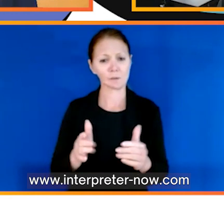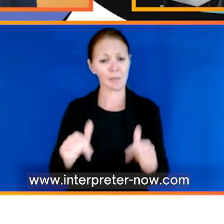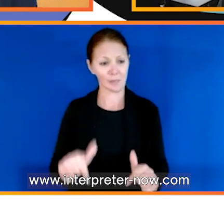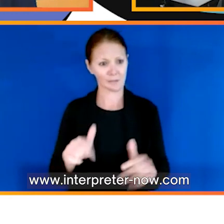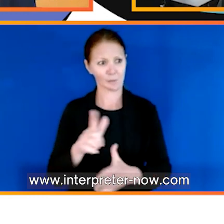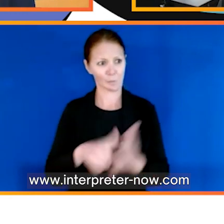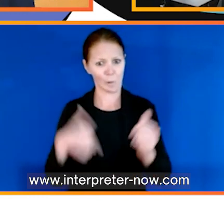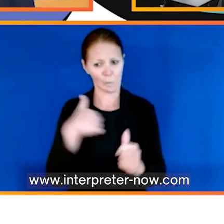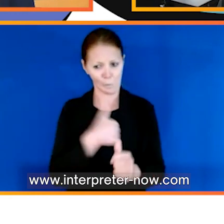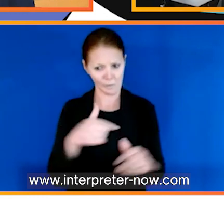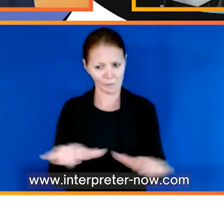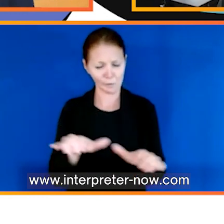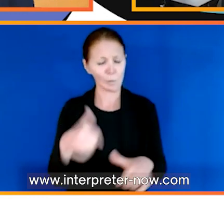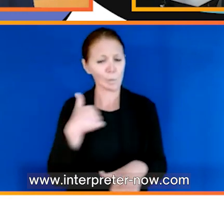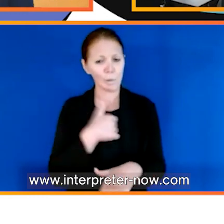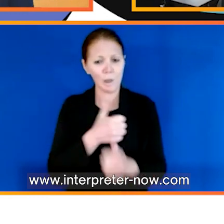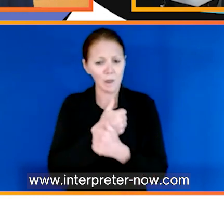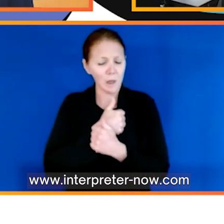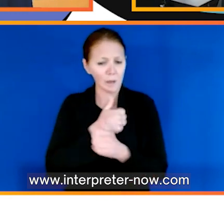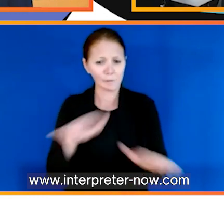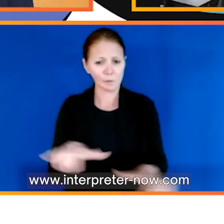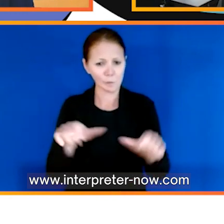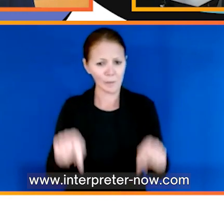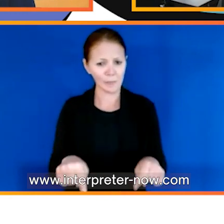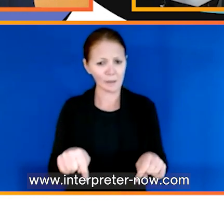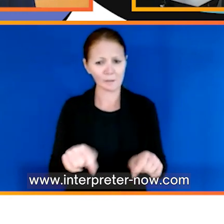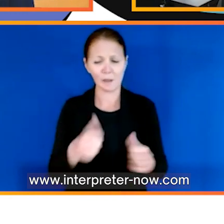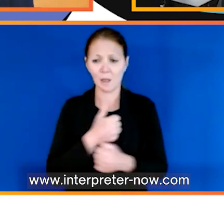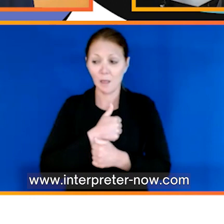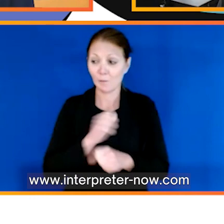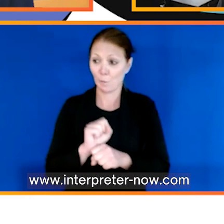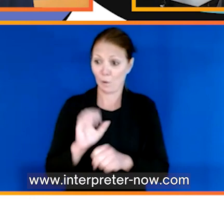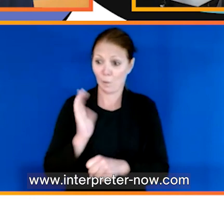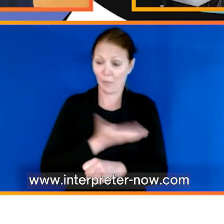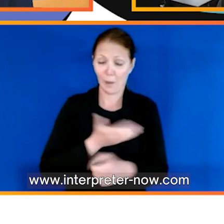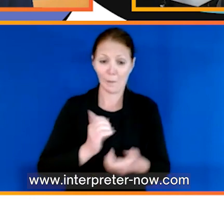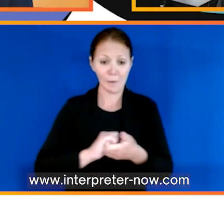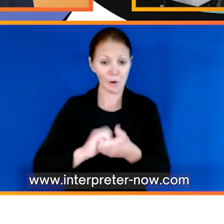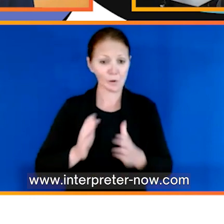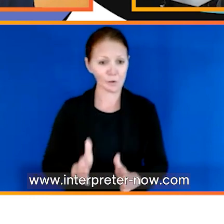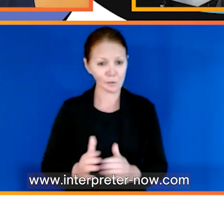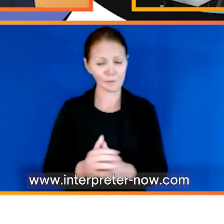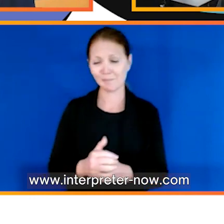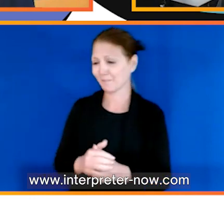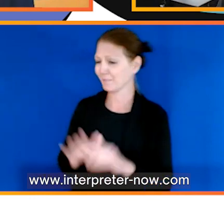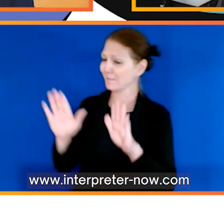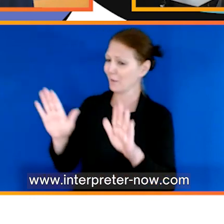This is what we do, we love doing it and love working with our partners. Awesome.